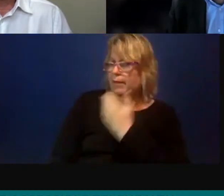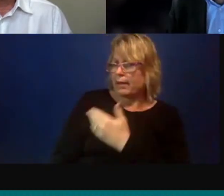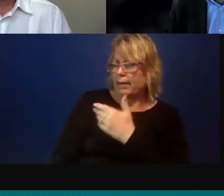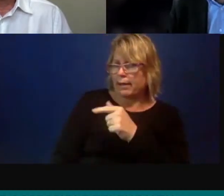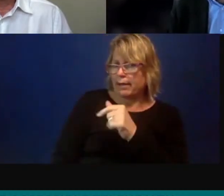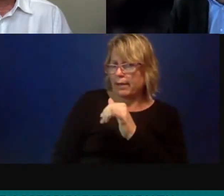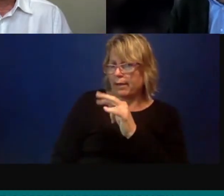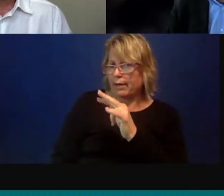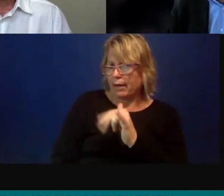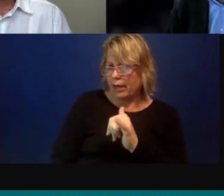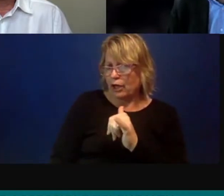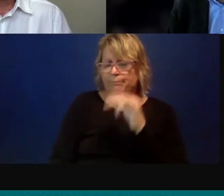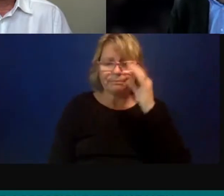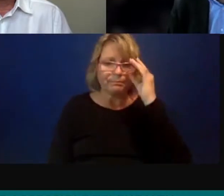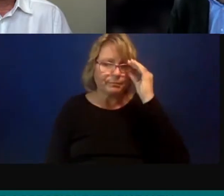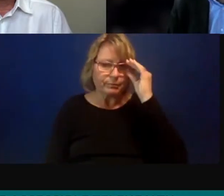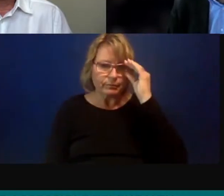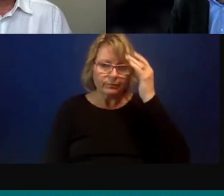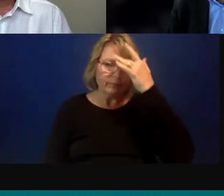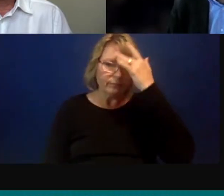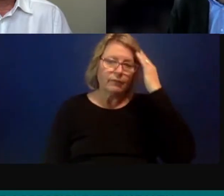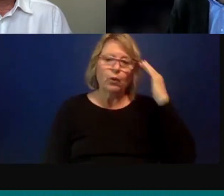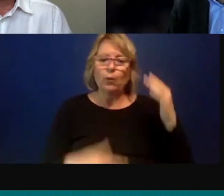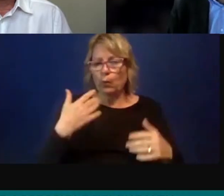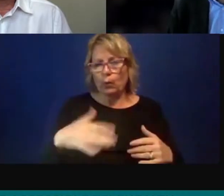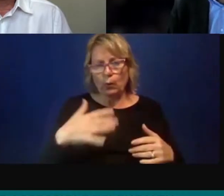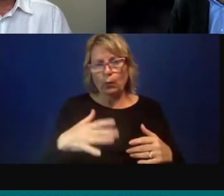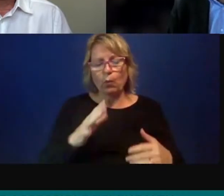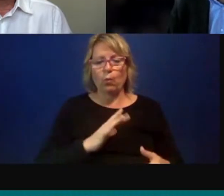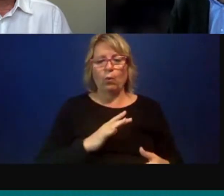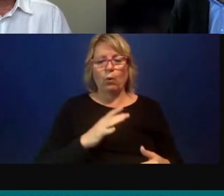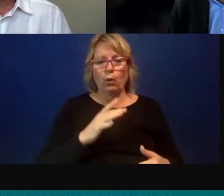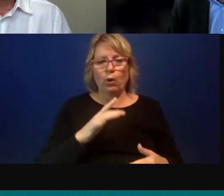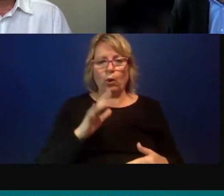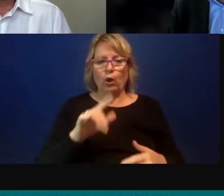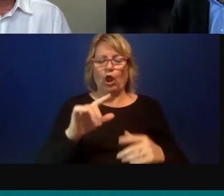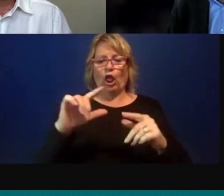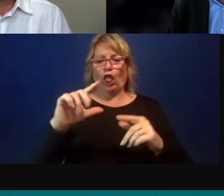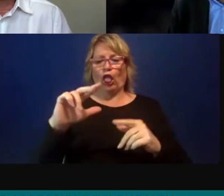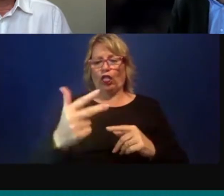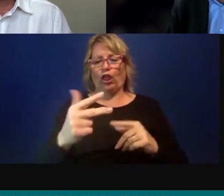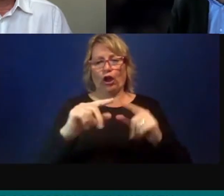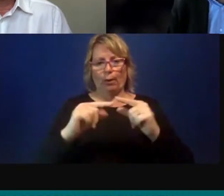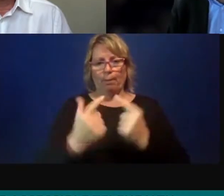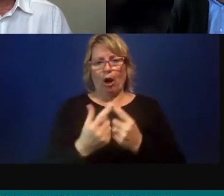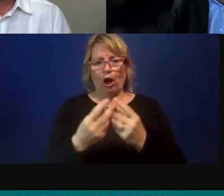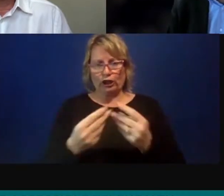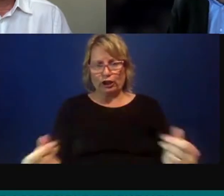a really provocative comment to me about these third-party solutions, as you described them.